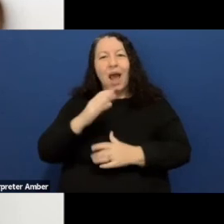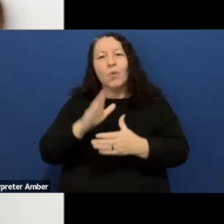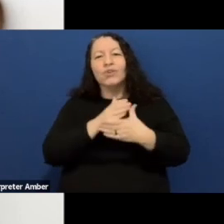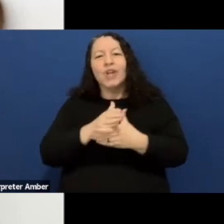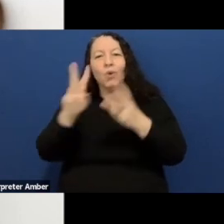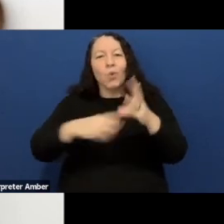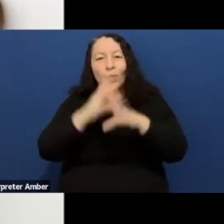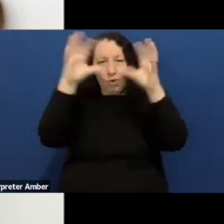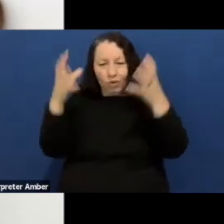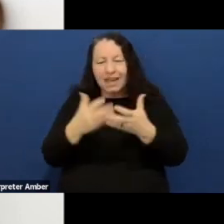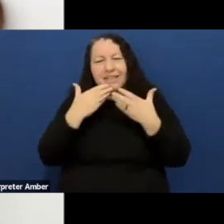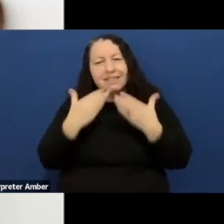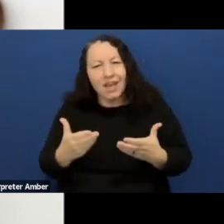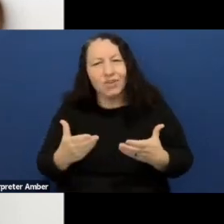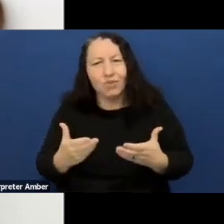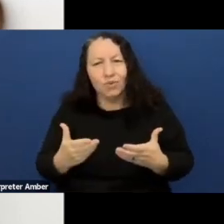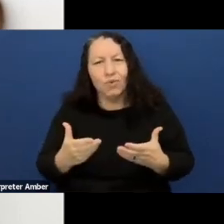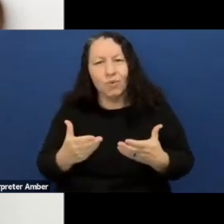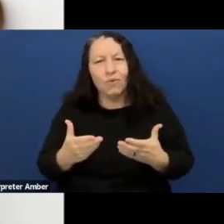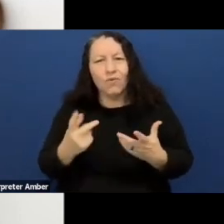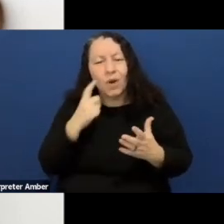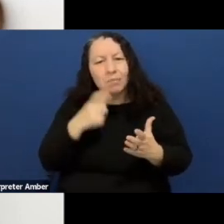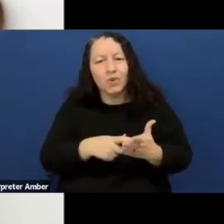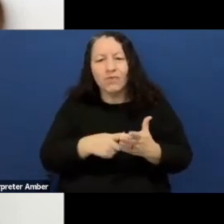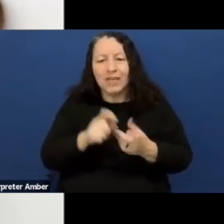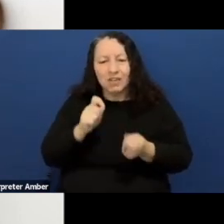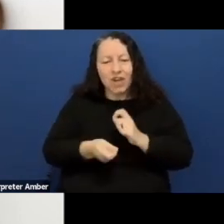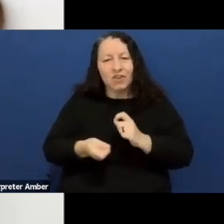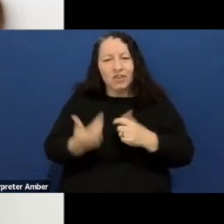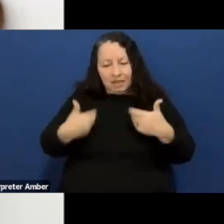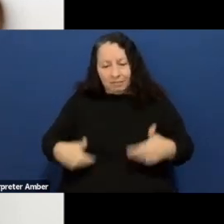transforming one another and our shared world. Thank you for holding the changes